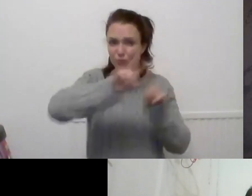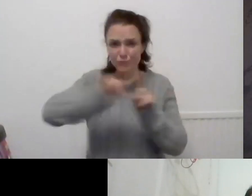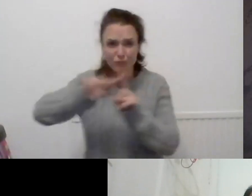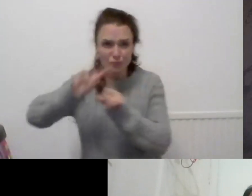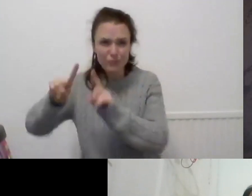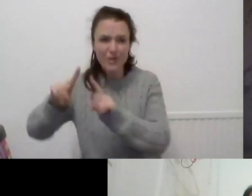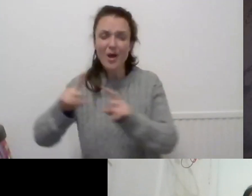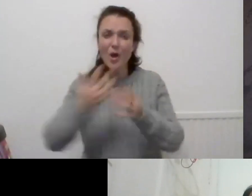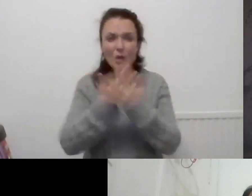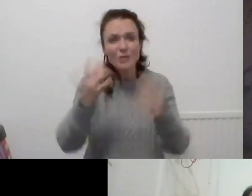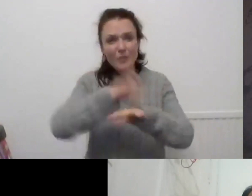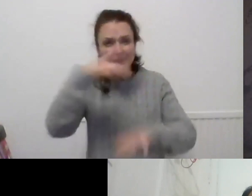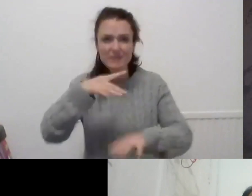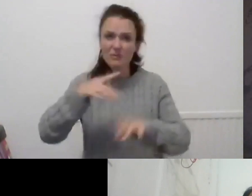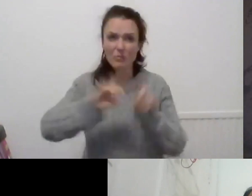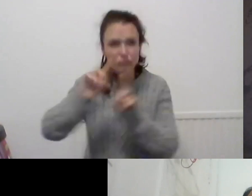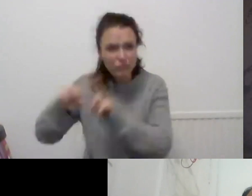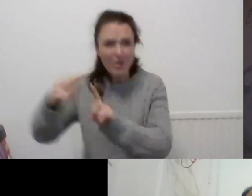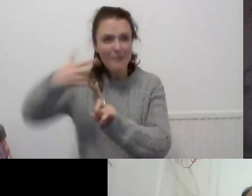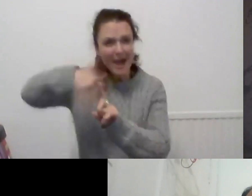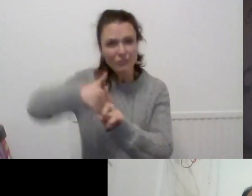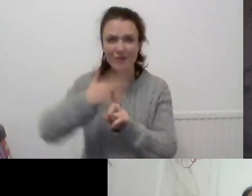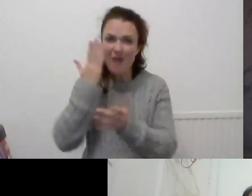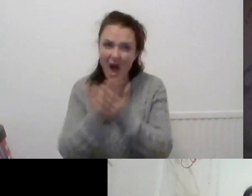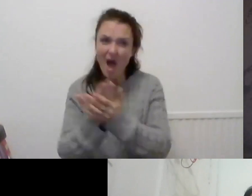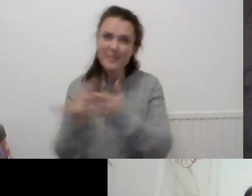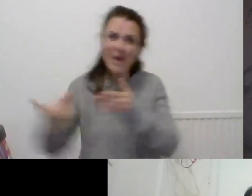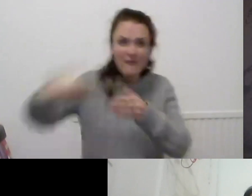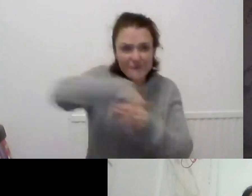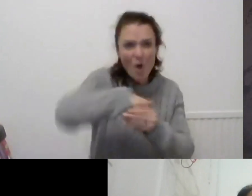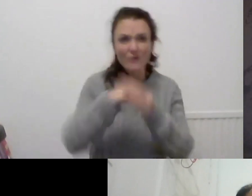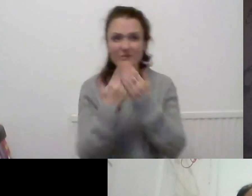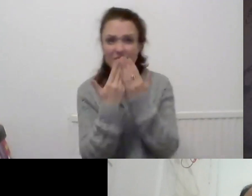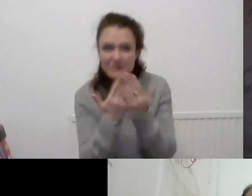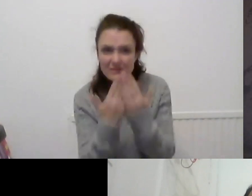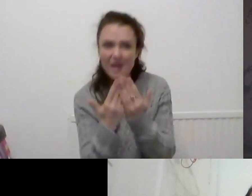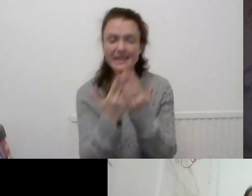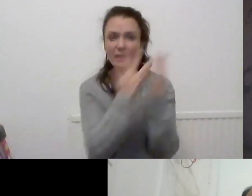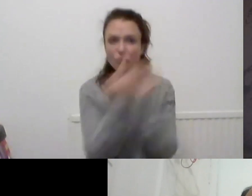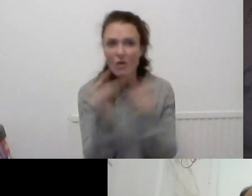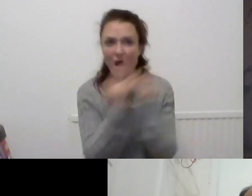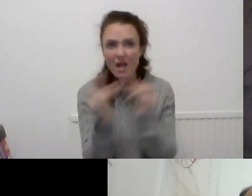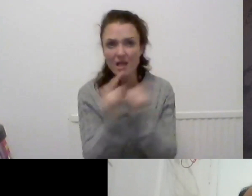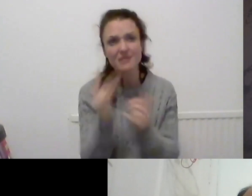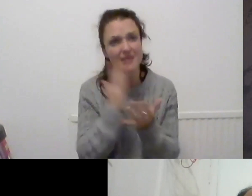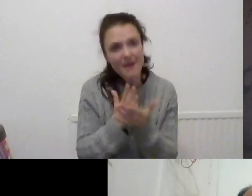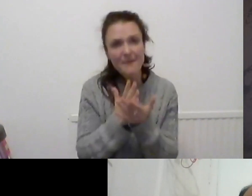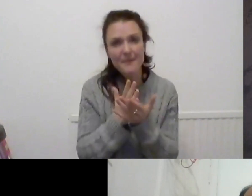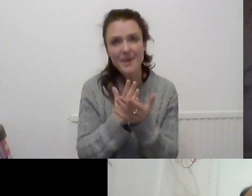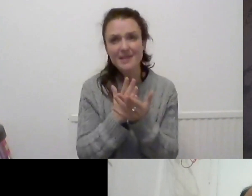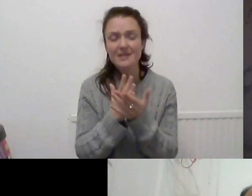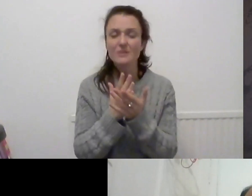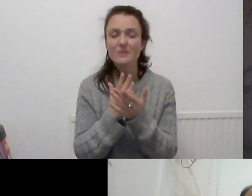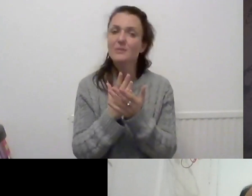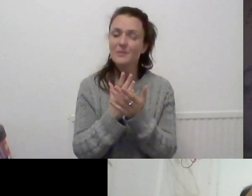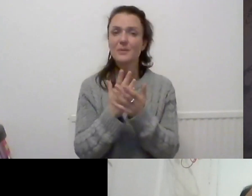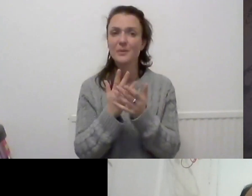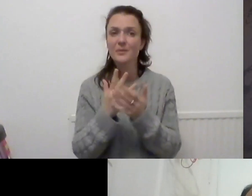they're part of the the scientific populations and spread. So we really need to move on trusting.